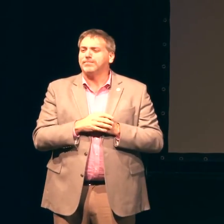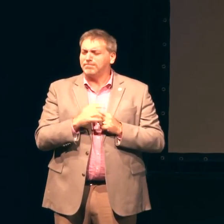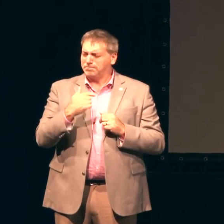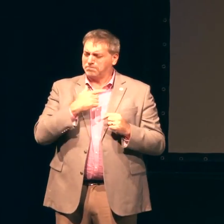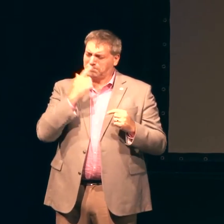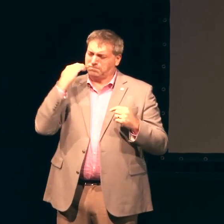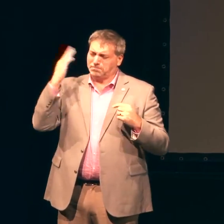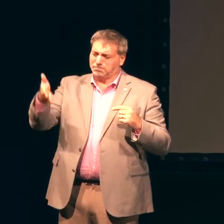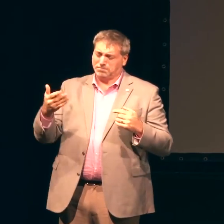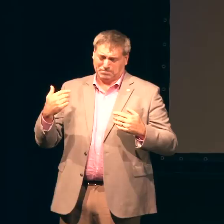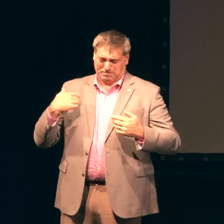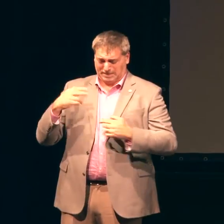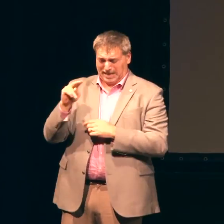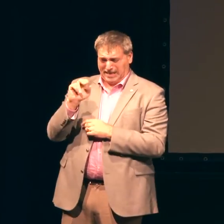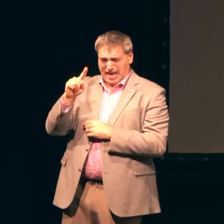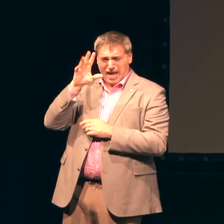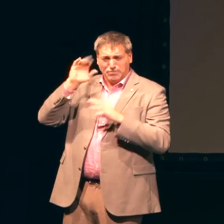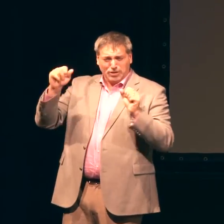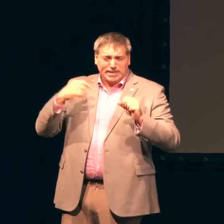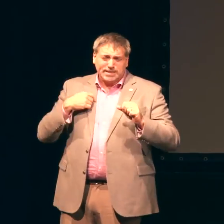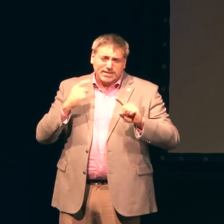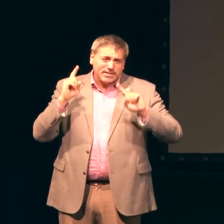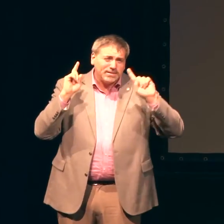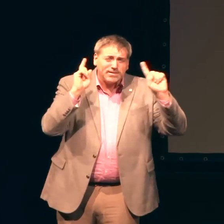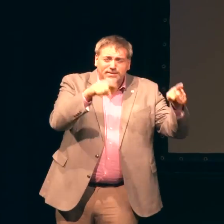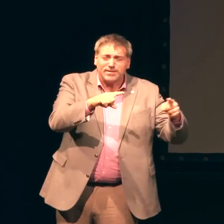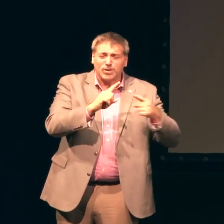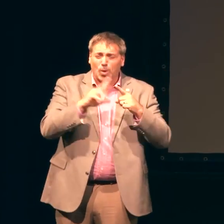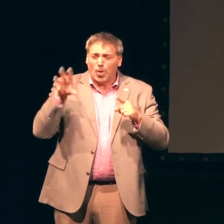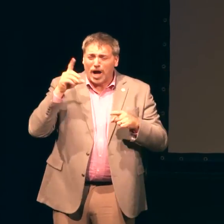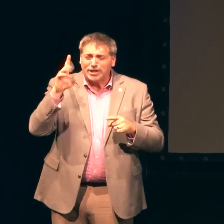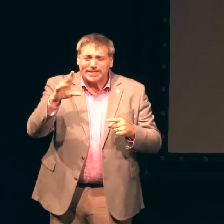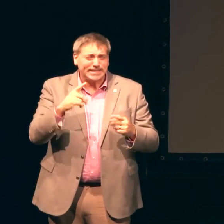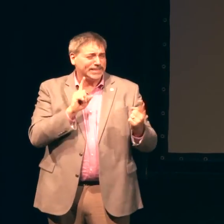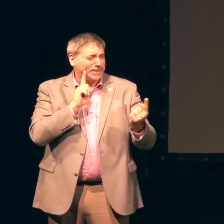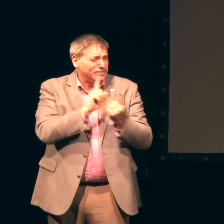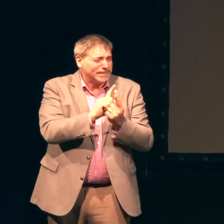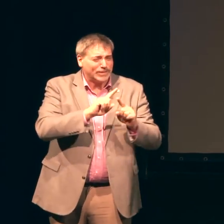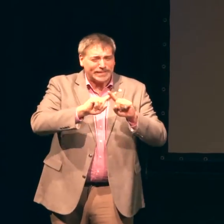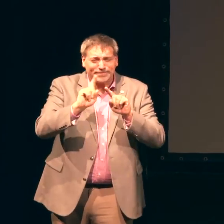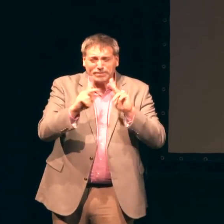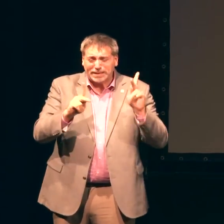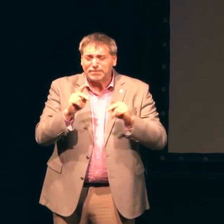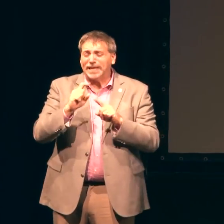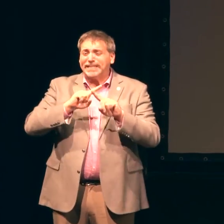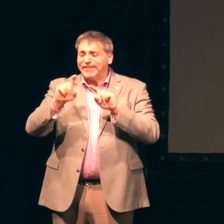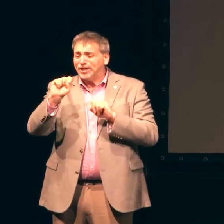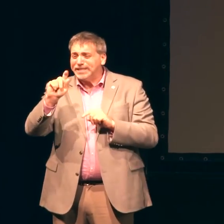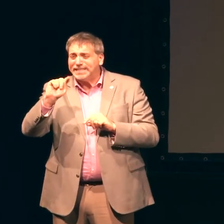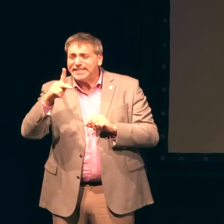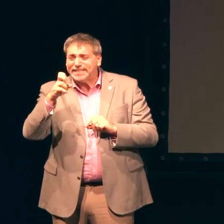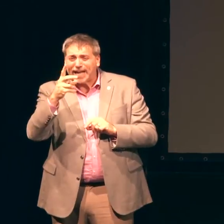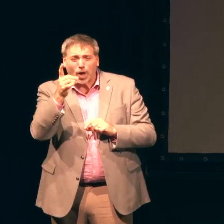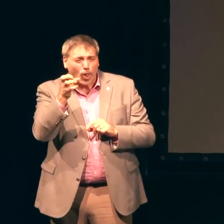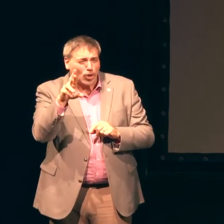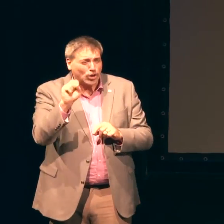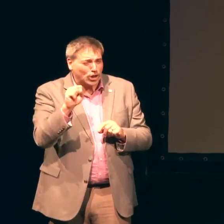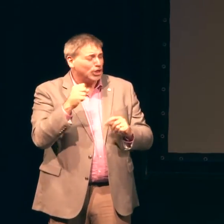views. As the NAD president, I have been to Washington, D. C.,, I have met various people,